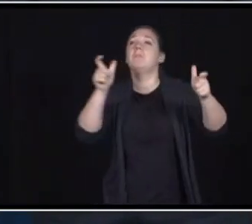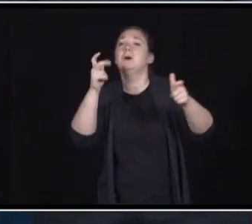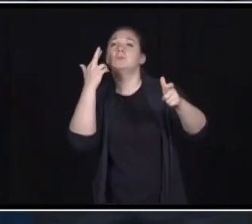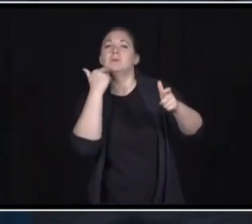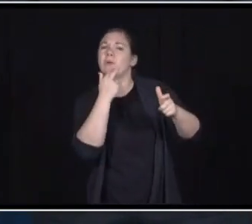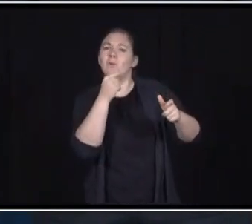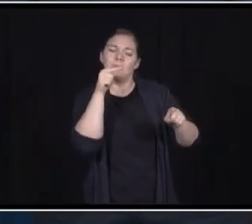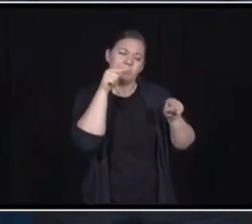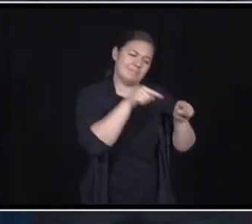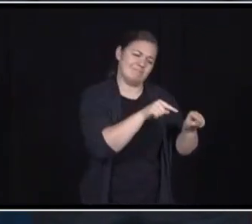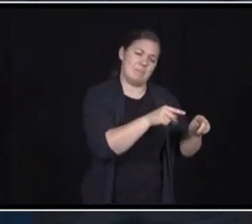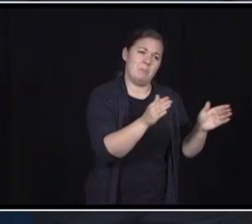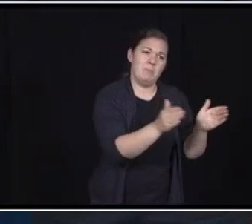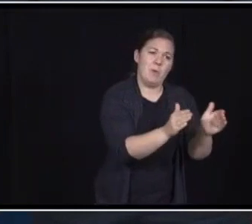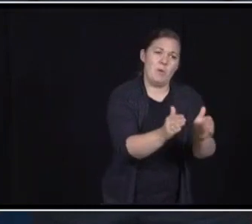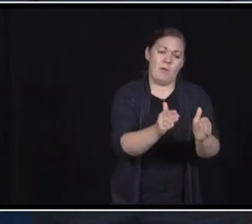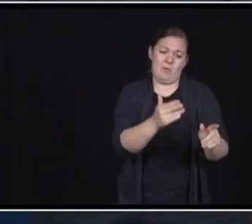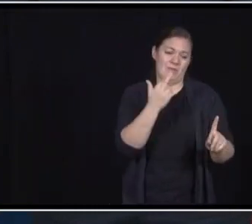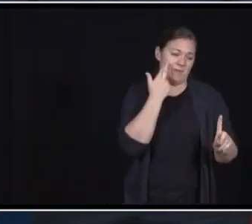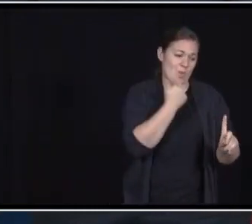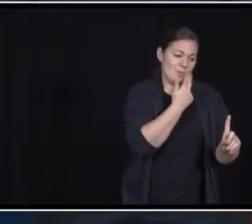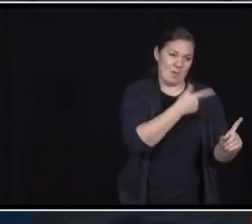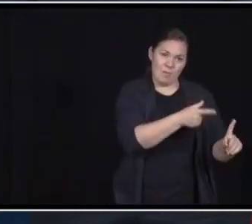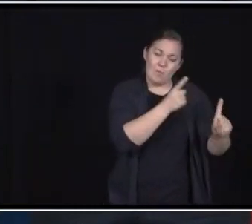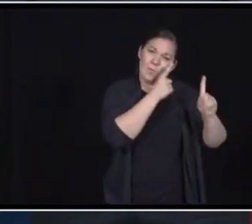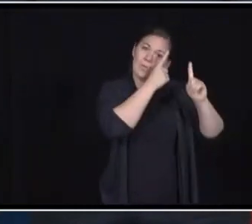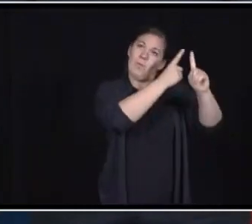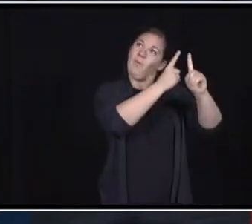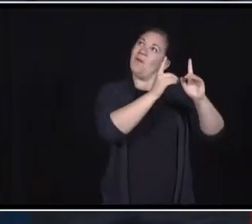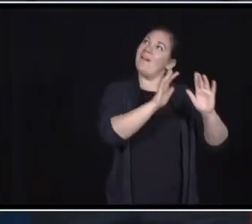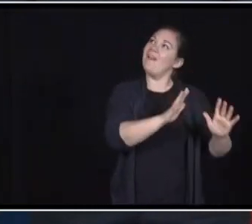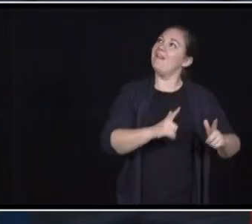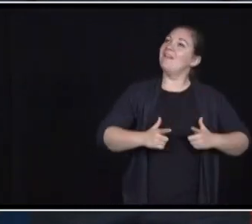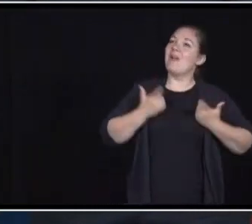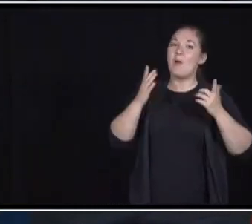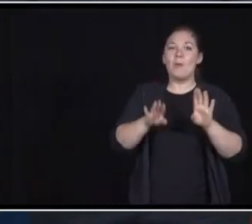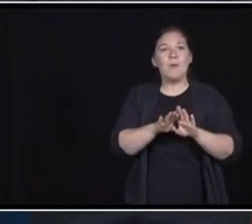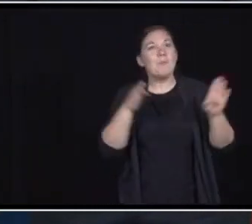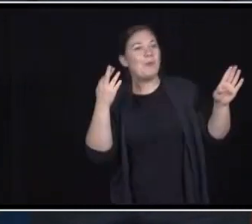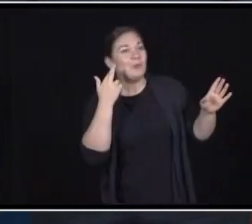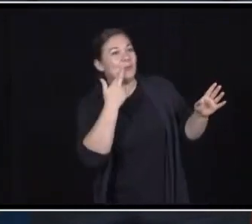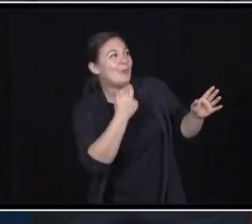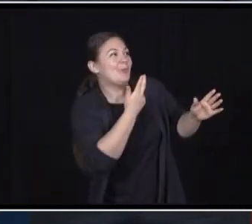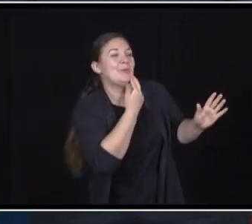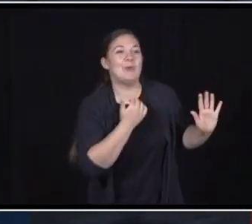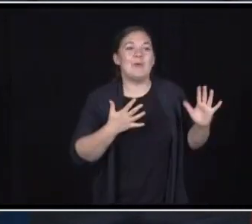evidence. There are thousands of small mom-and-pop shops. I'm not talking with the big conglomerates.